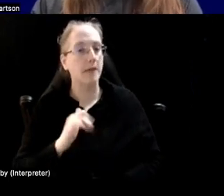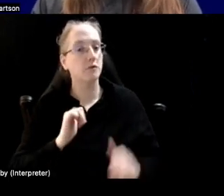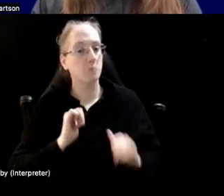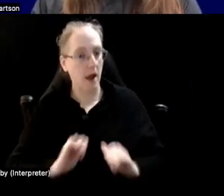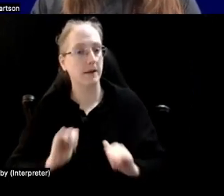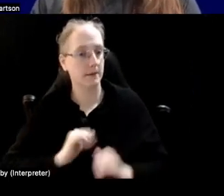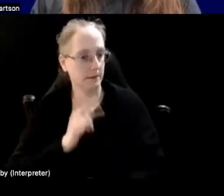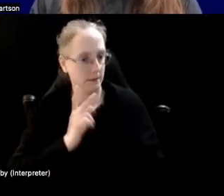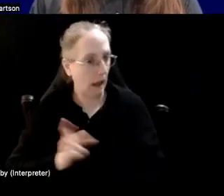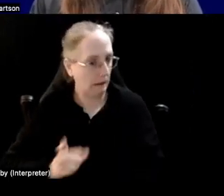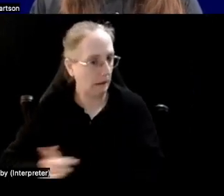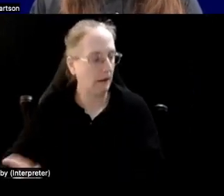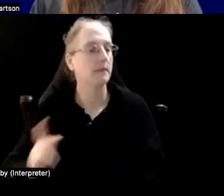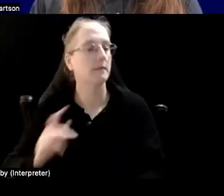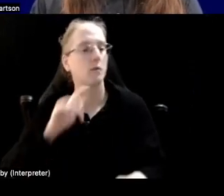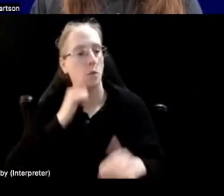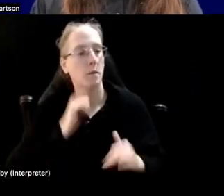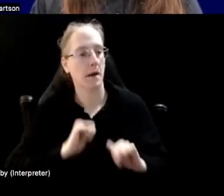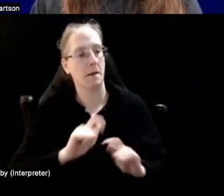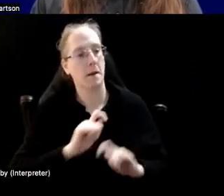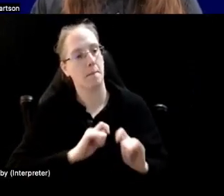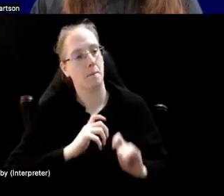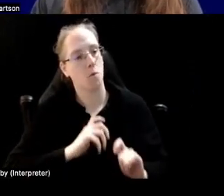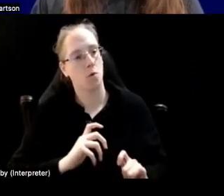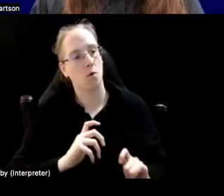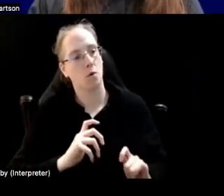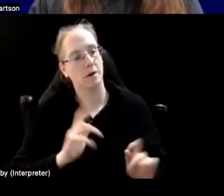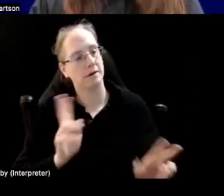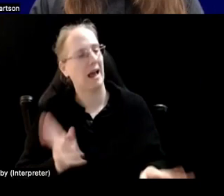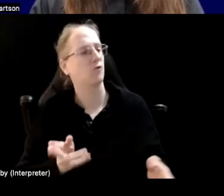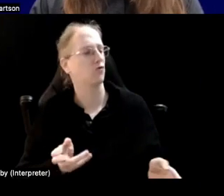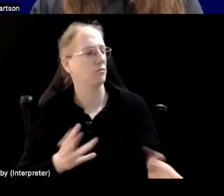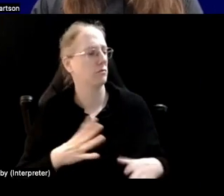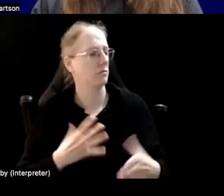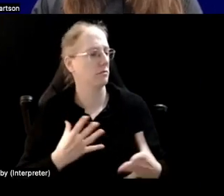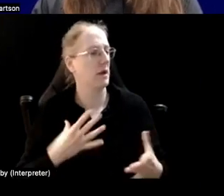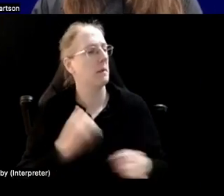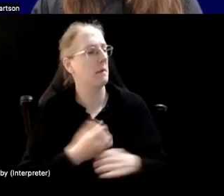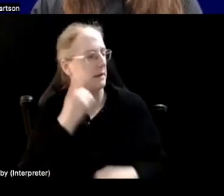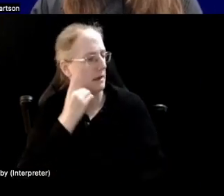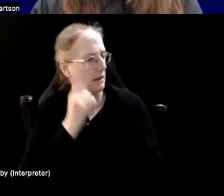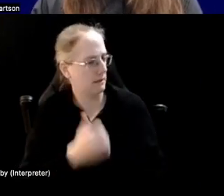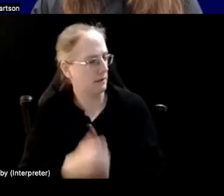they become natural and they make sense.